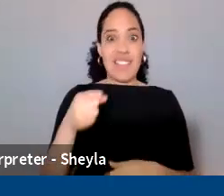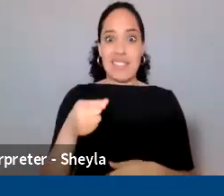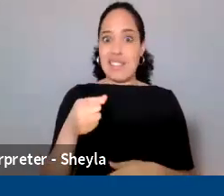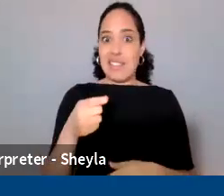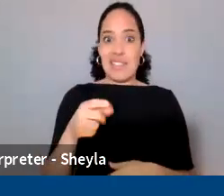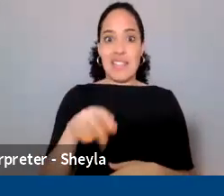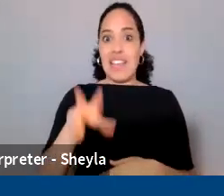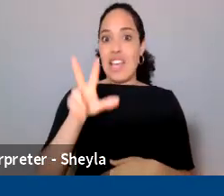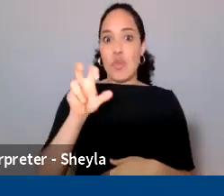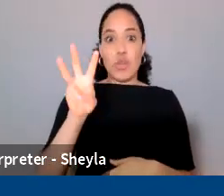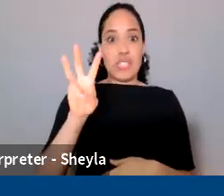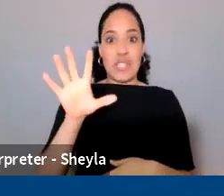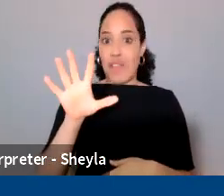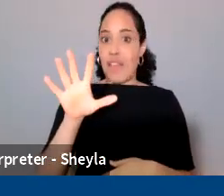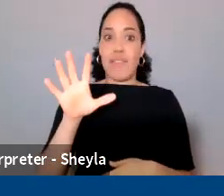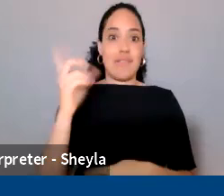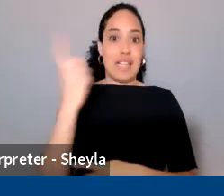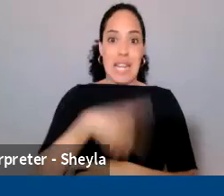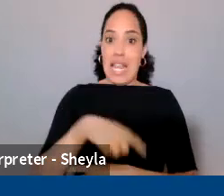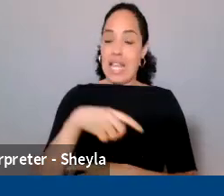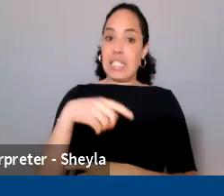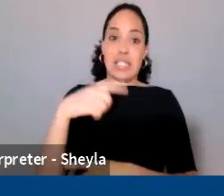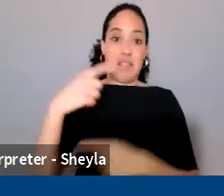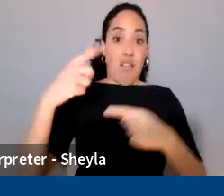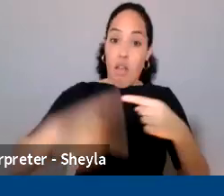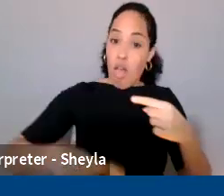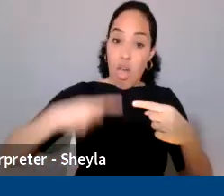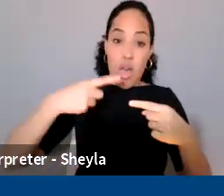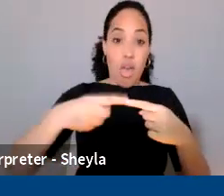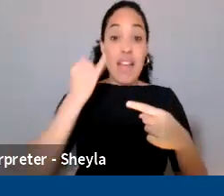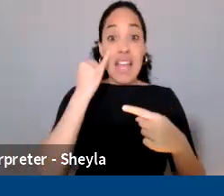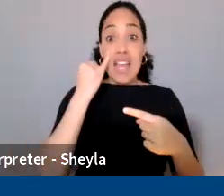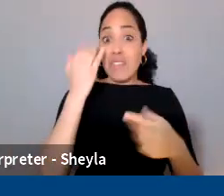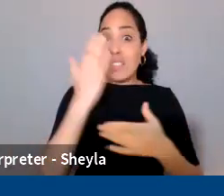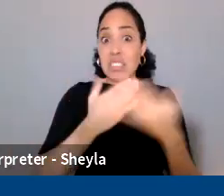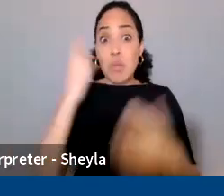days of the year if for some reason you can't come home get home to take care of your animals do you